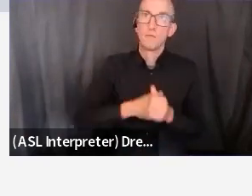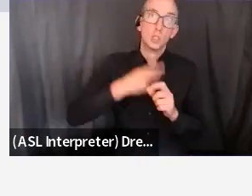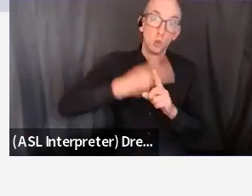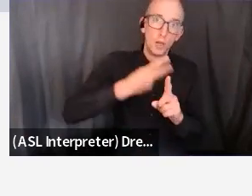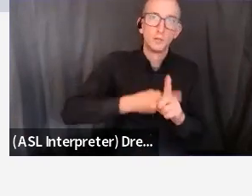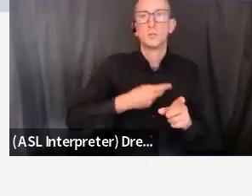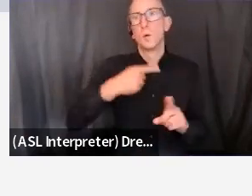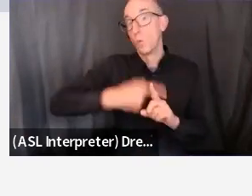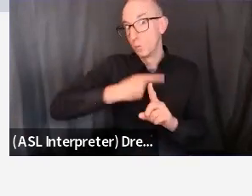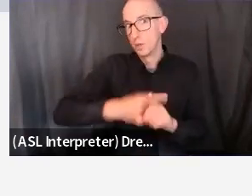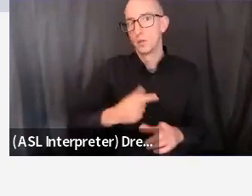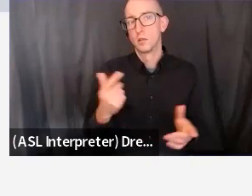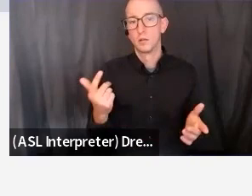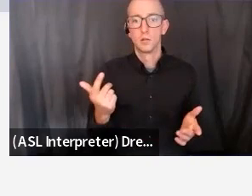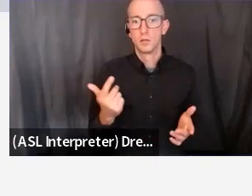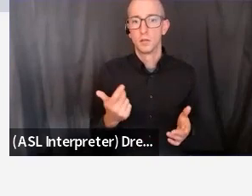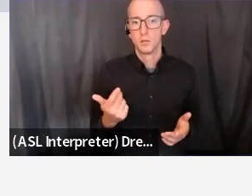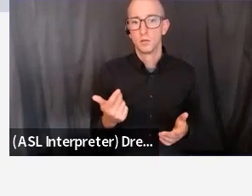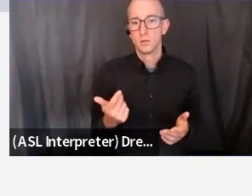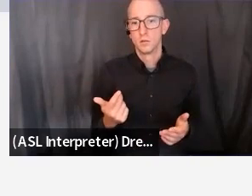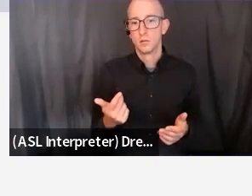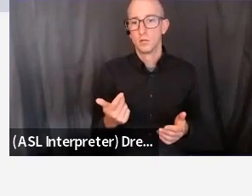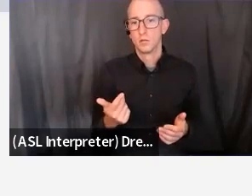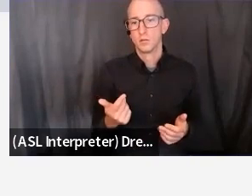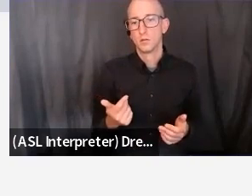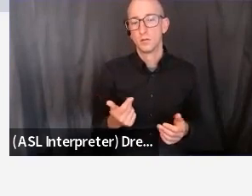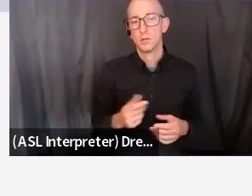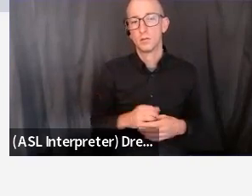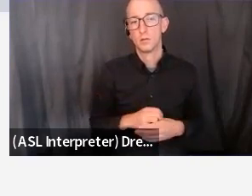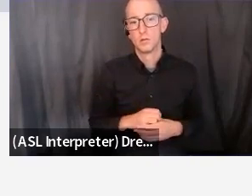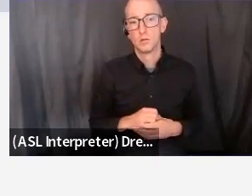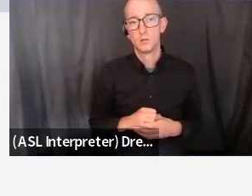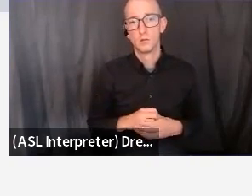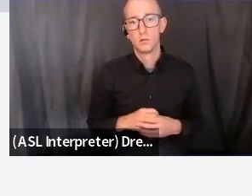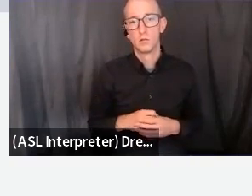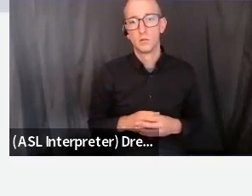This slide touches on some of the major DOT programs that will be offering funding in 2024